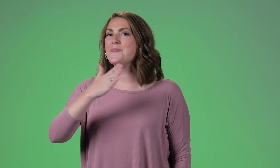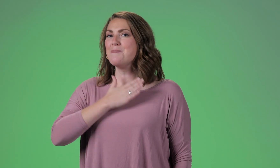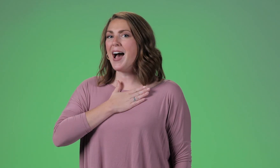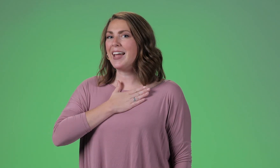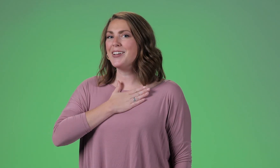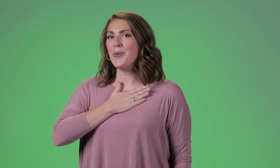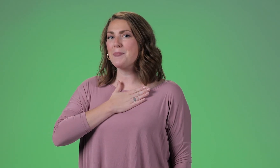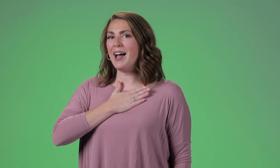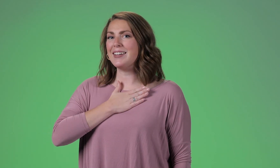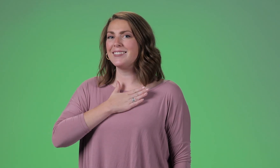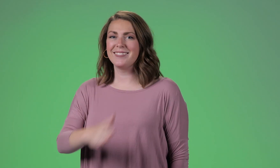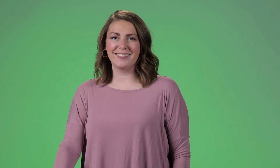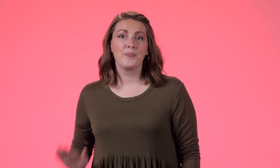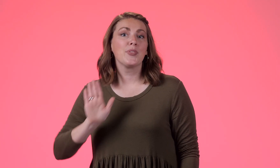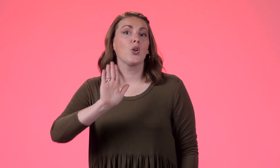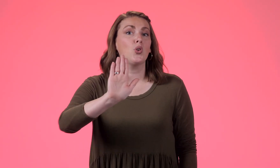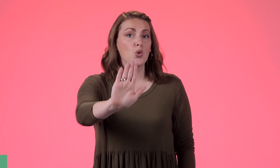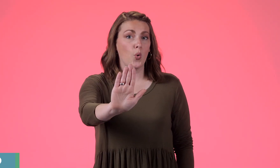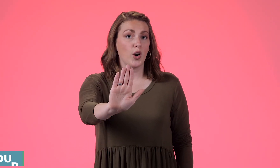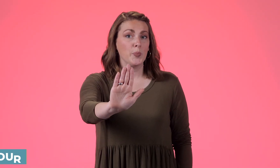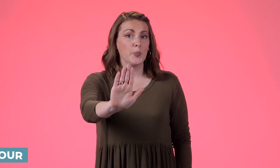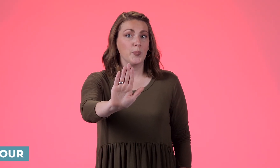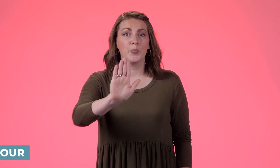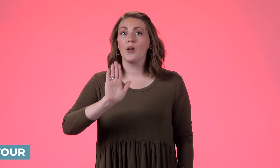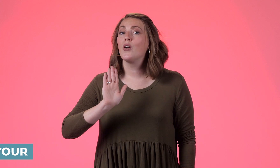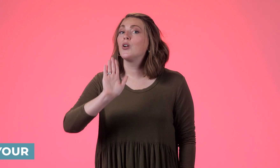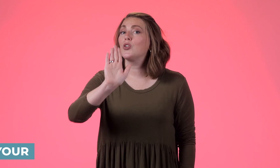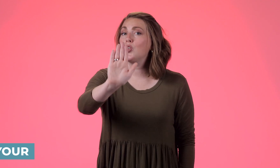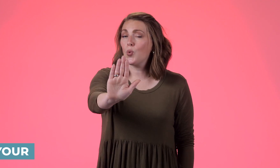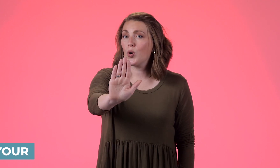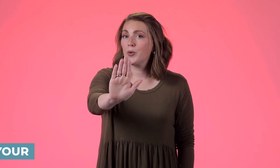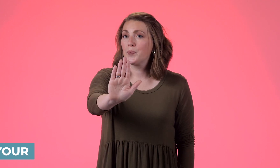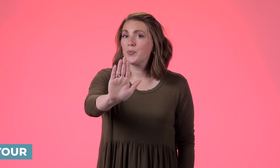My or mine? Your your